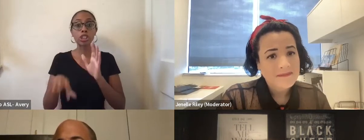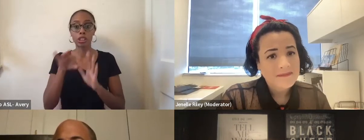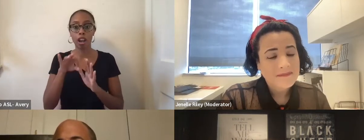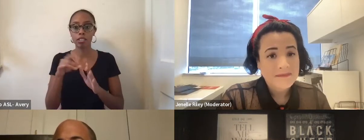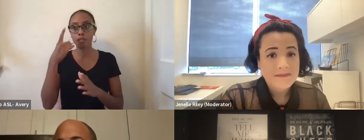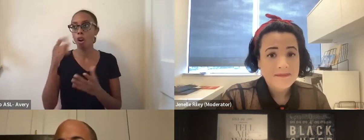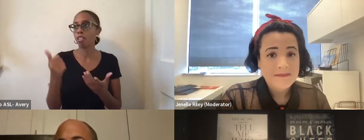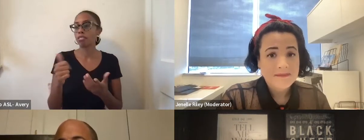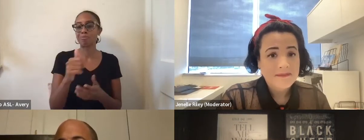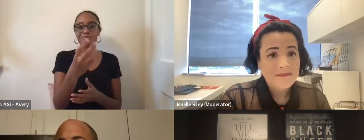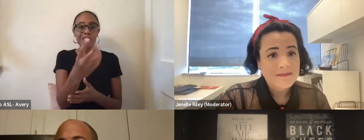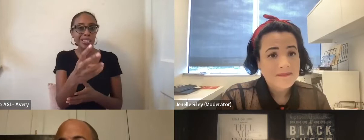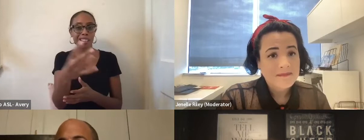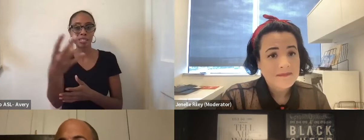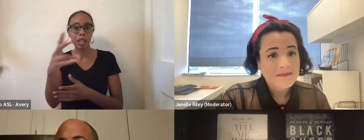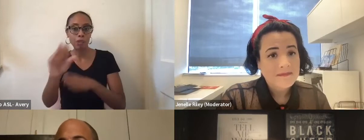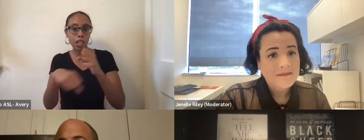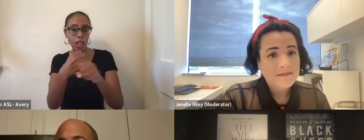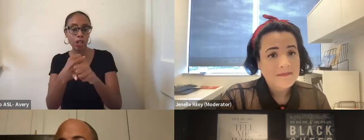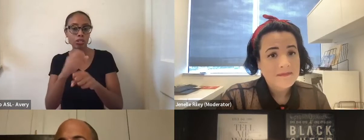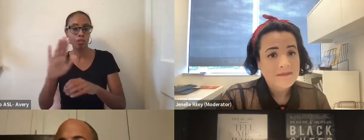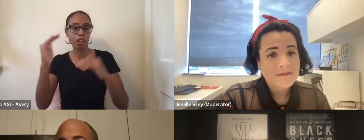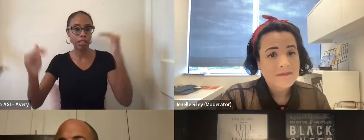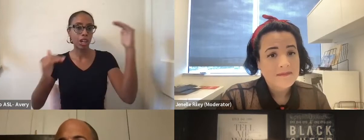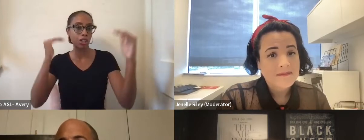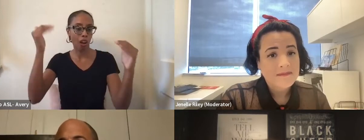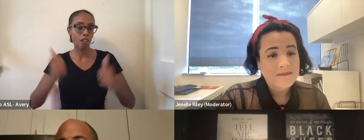stages, she was probably most filmed or photographed person on the planet.